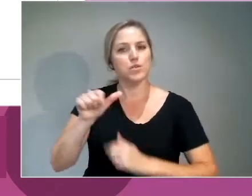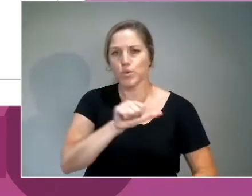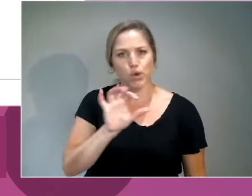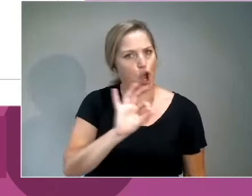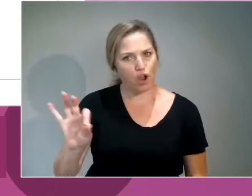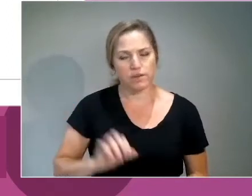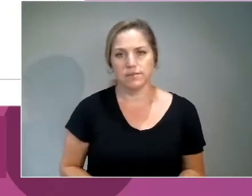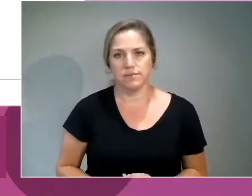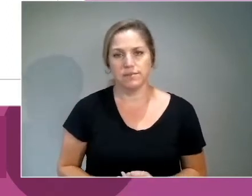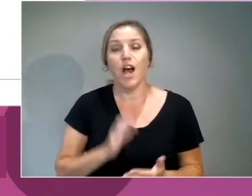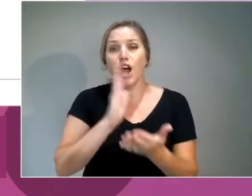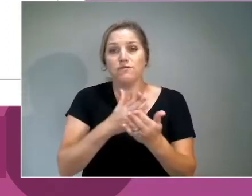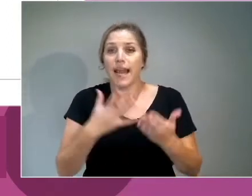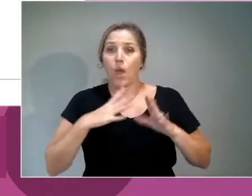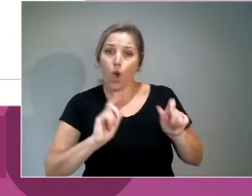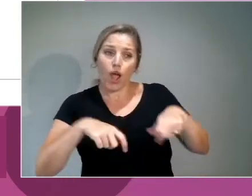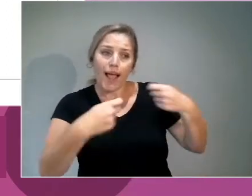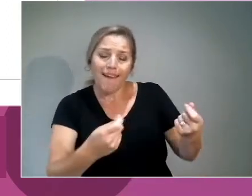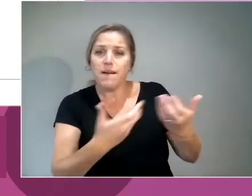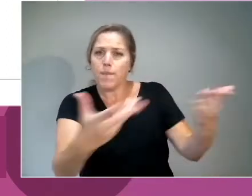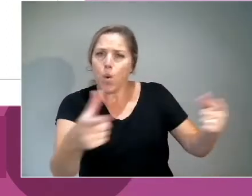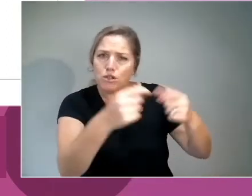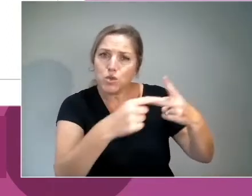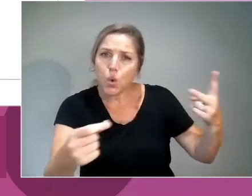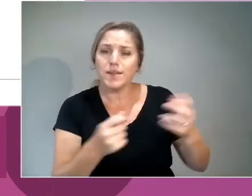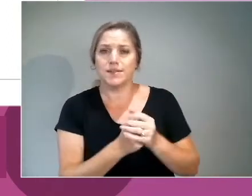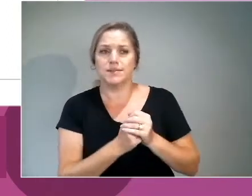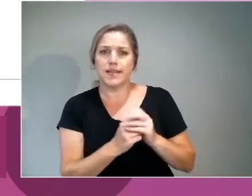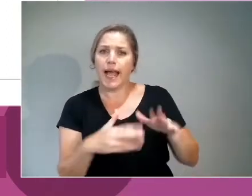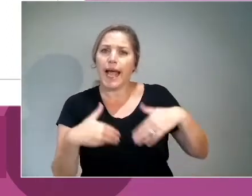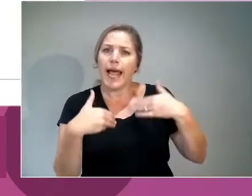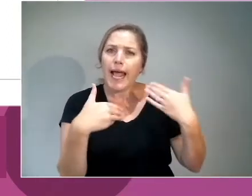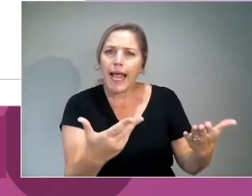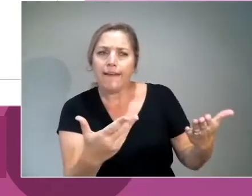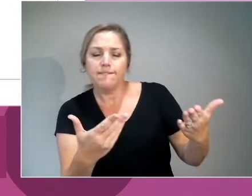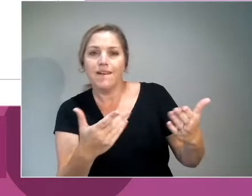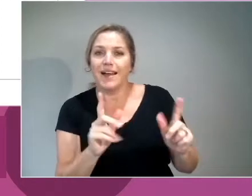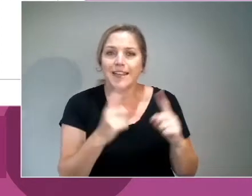and it's about prereframing expectations so that people are not just being supported to survive,